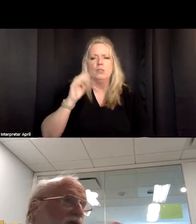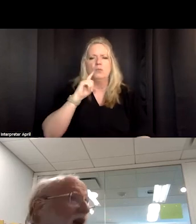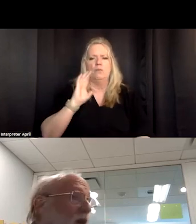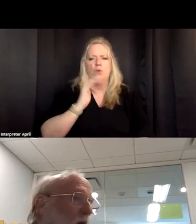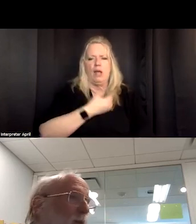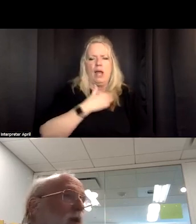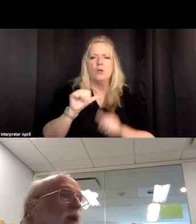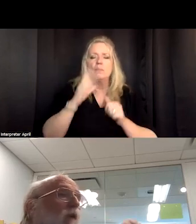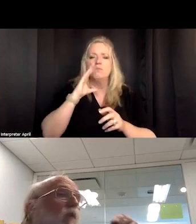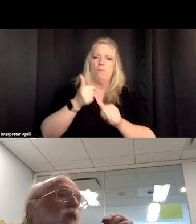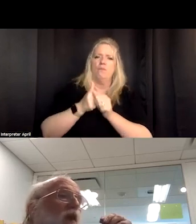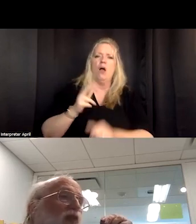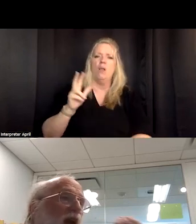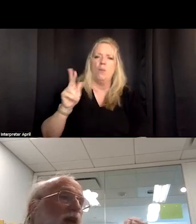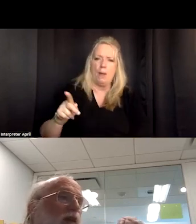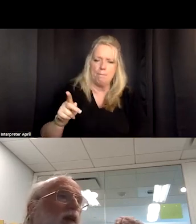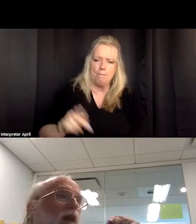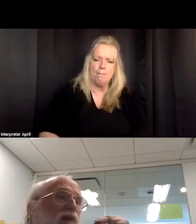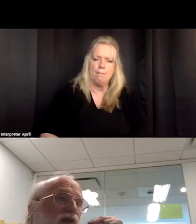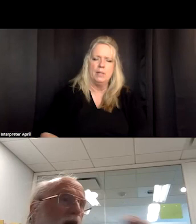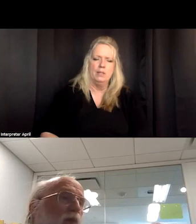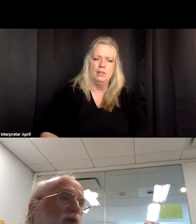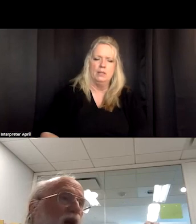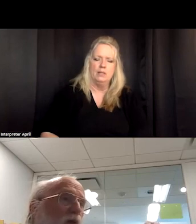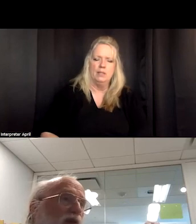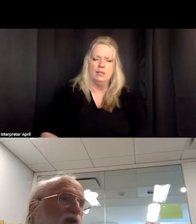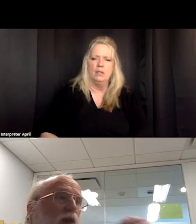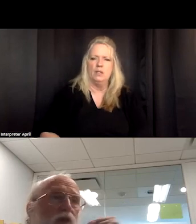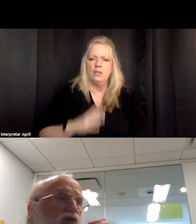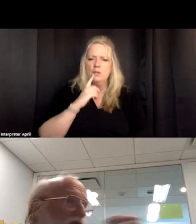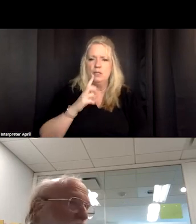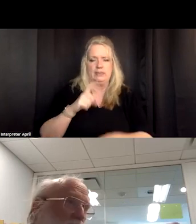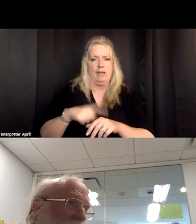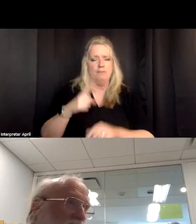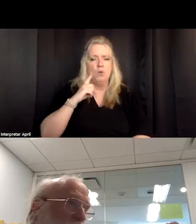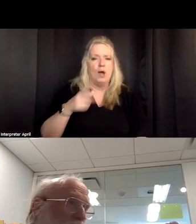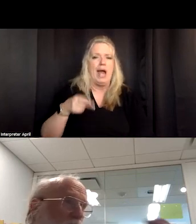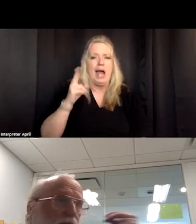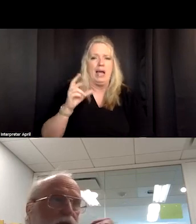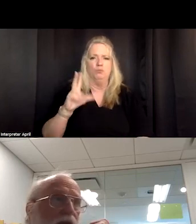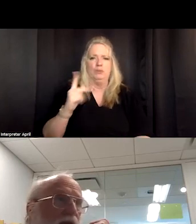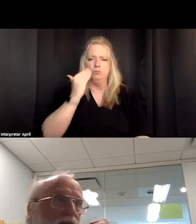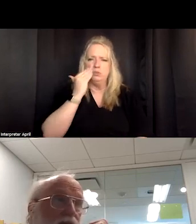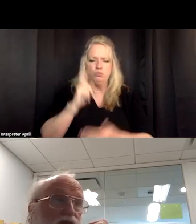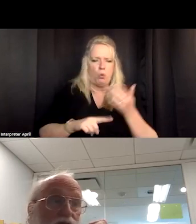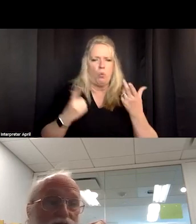FOLLOW UP, THAT, THAT IT IS A TIME HIGH RISK. WE KNOW JUST WHAT NEEDS TO BE DONE. AND THE ISSUE,